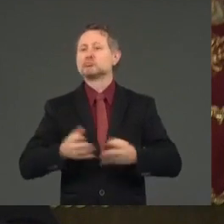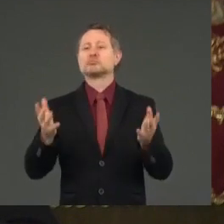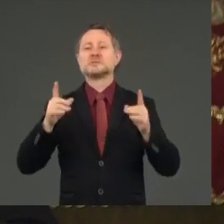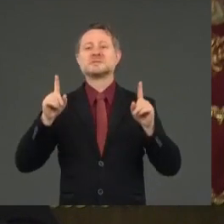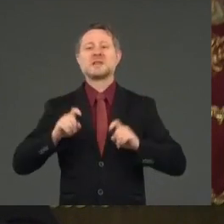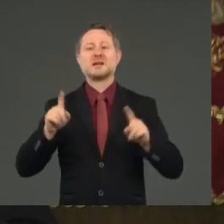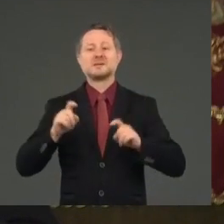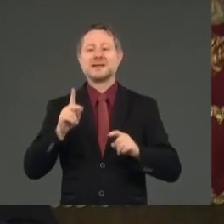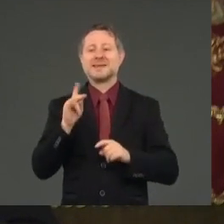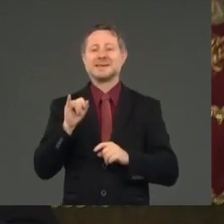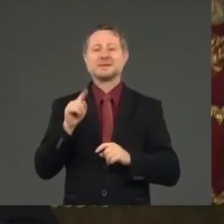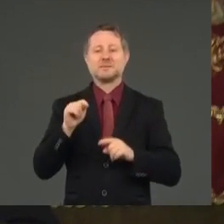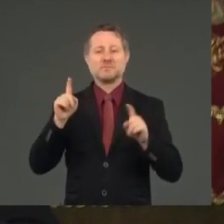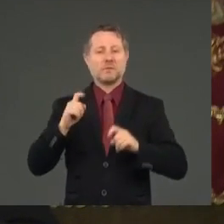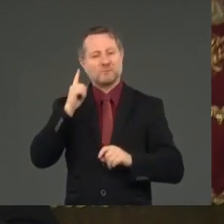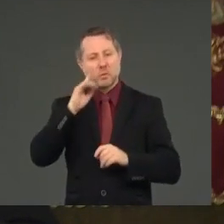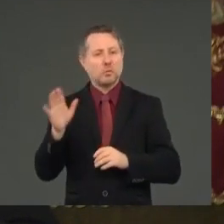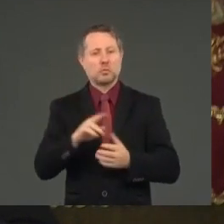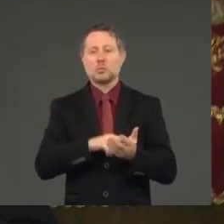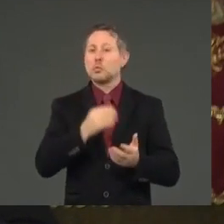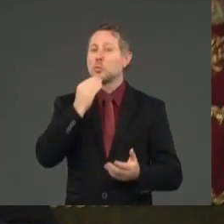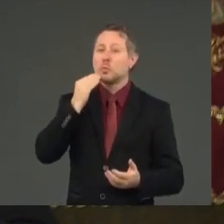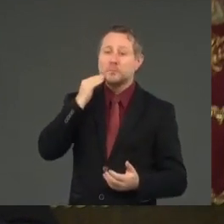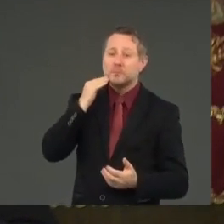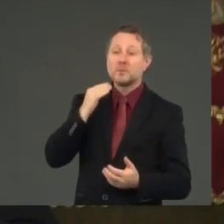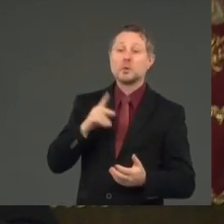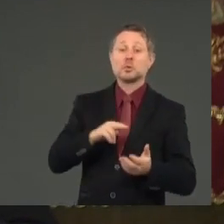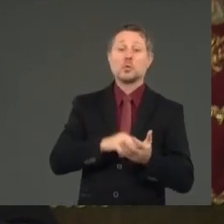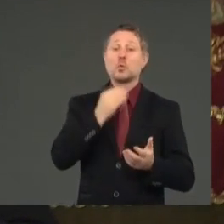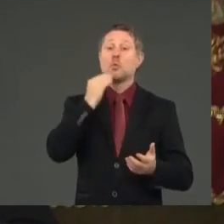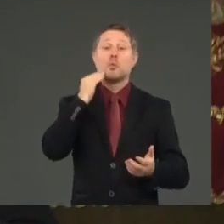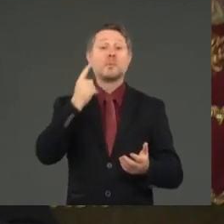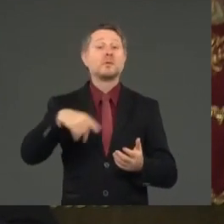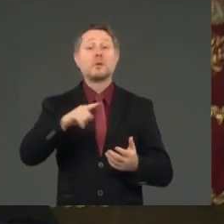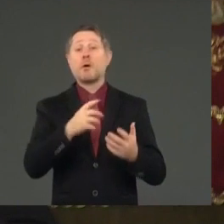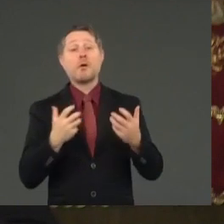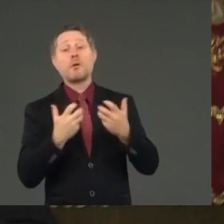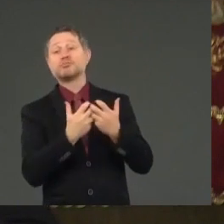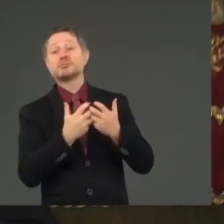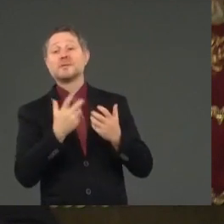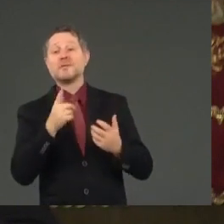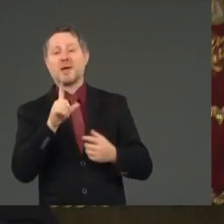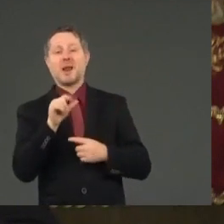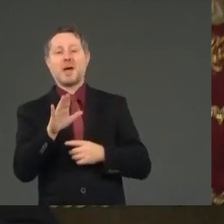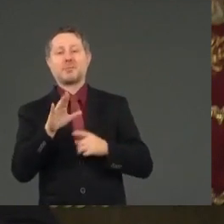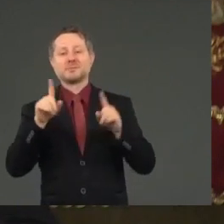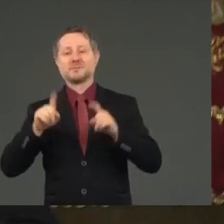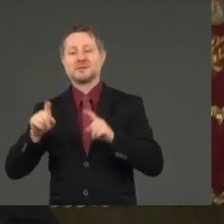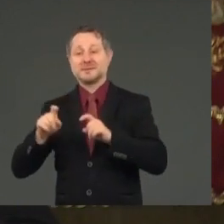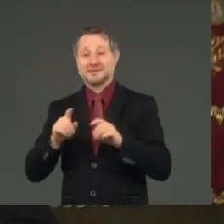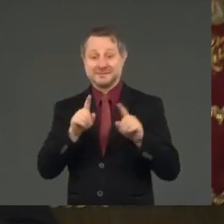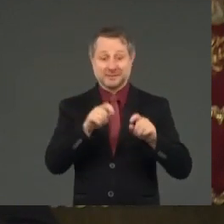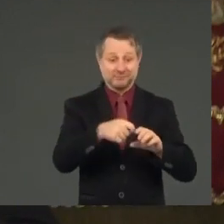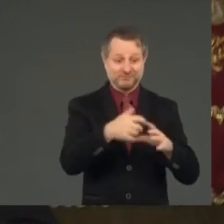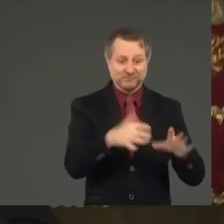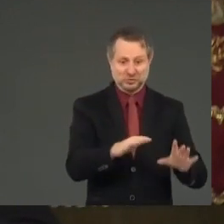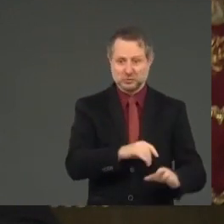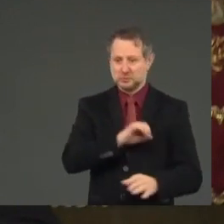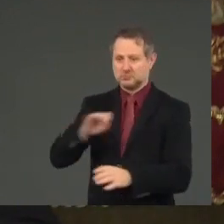AND TUESDAY OF THIS WEEK, HAVE KITS SENT TO EVERY SINGLE NURSING HOME ACROSS THE STATE TO DO THE TESTING.